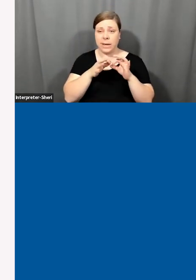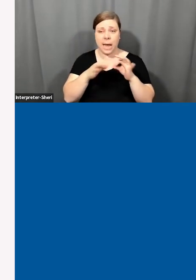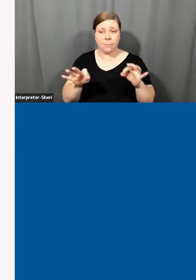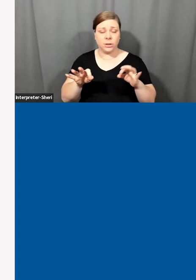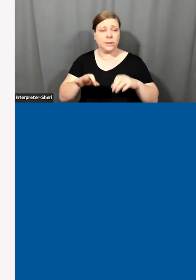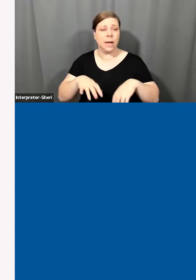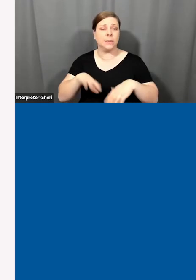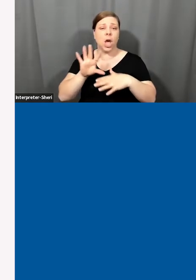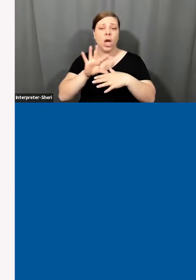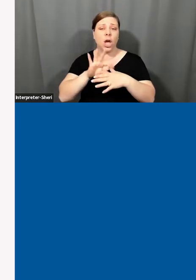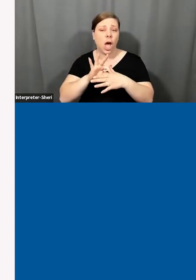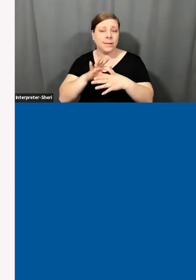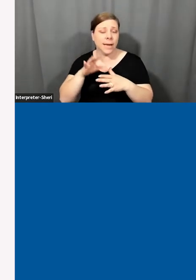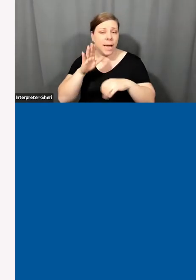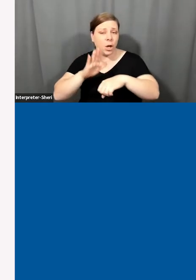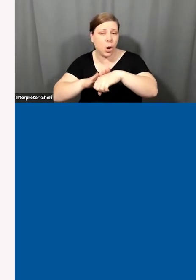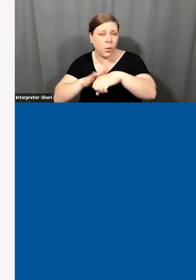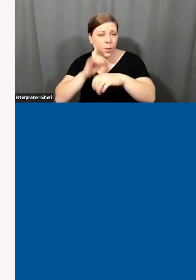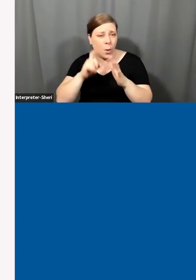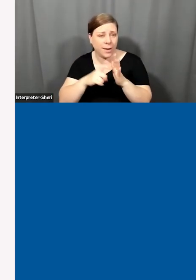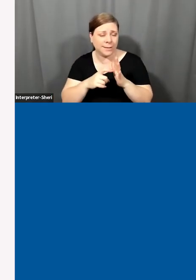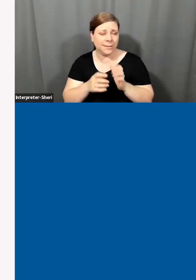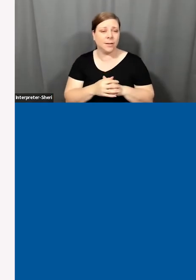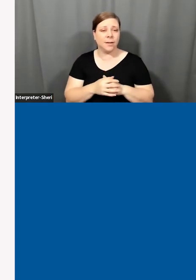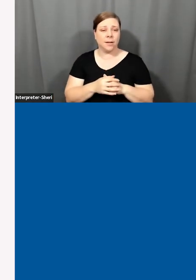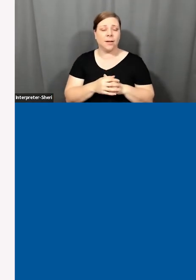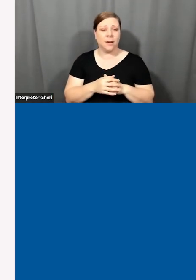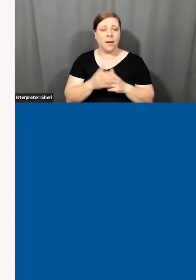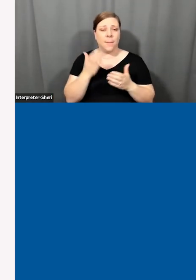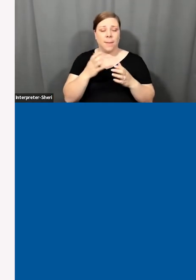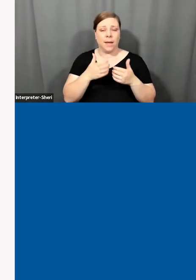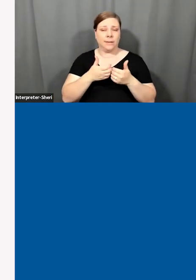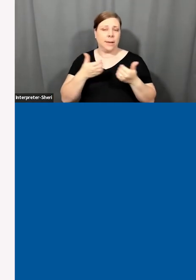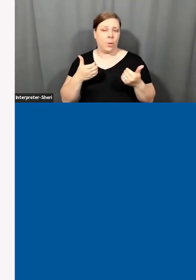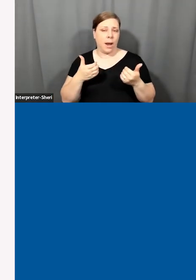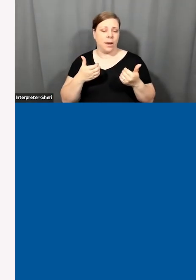and then put maybe a few character breaks between the warning and the paragraphs, so if you have any really explicit material,